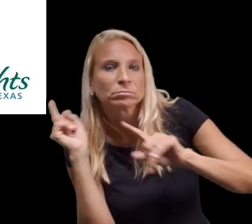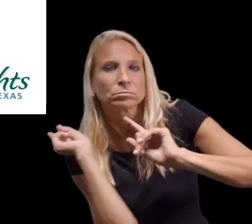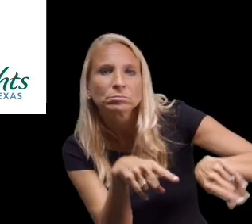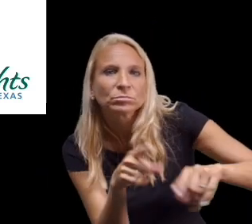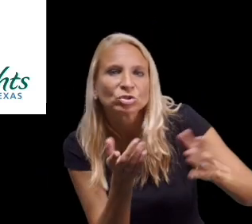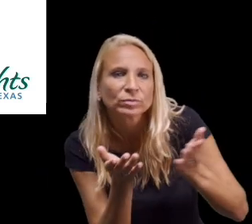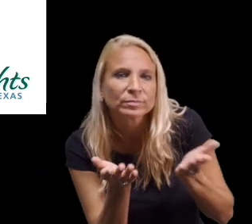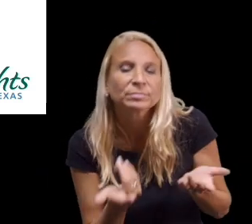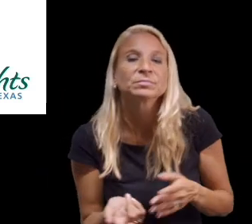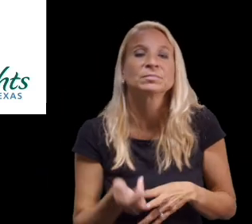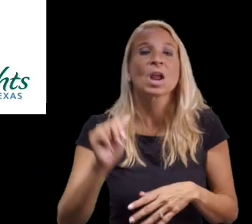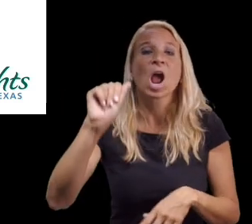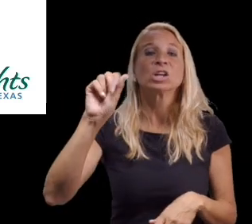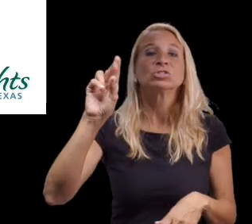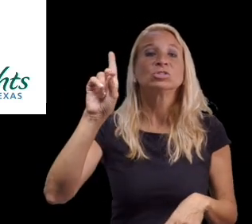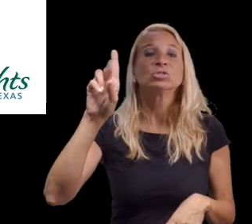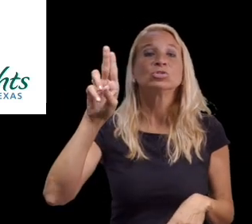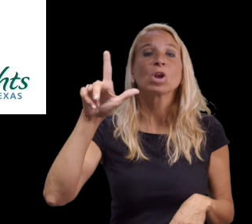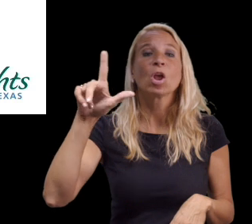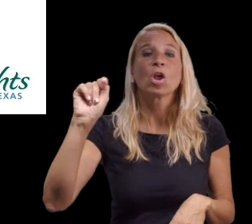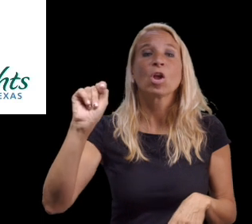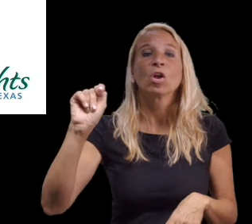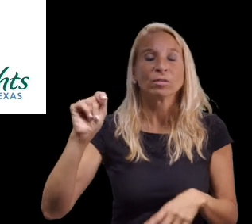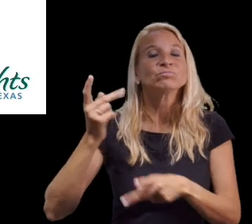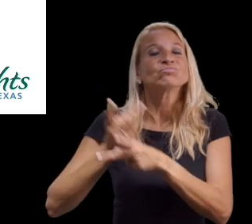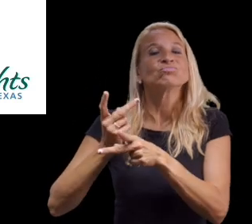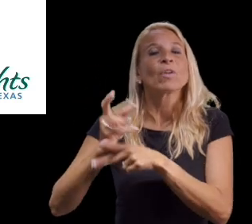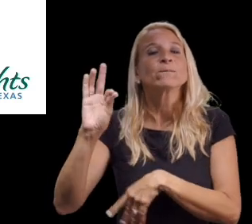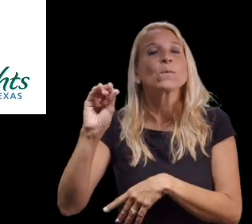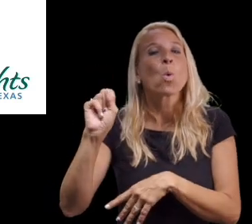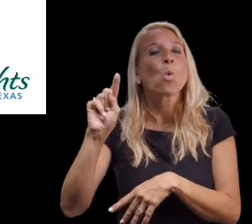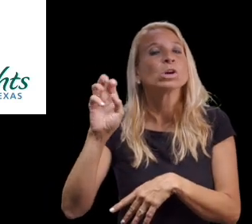home delivered meals, minor home modifications,